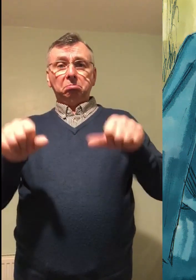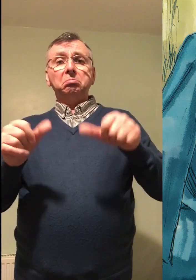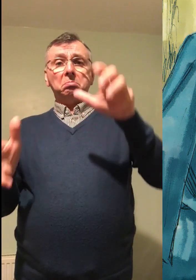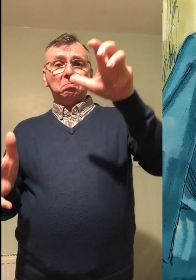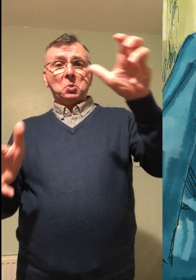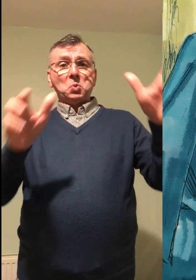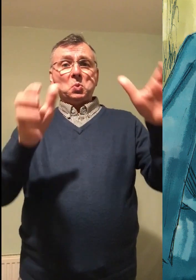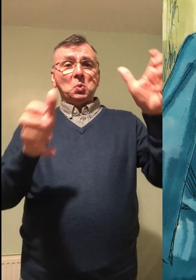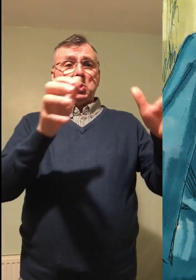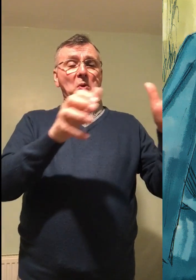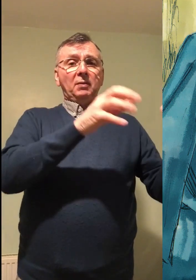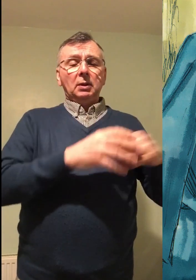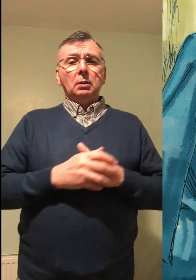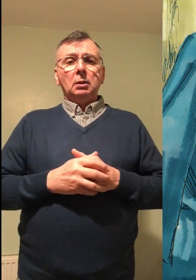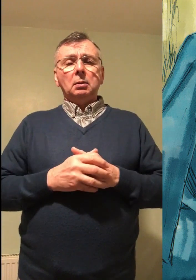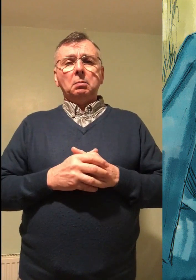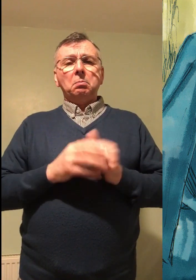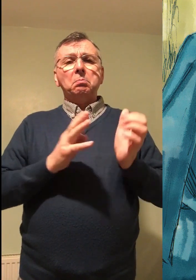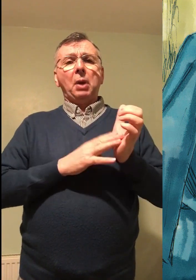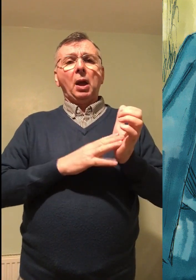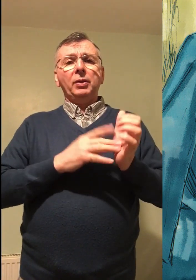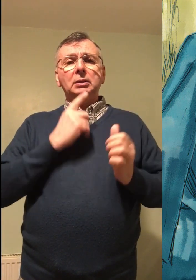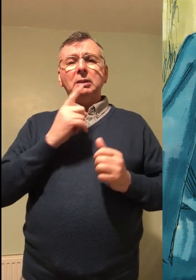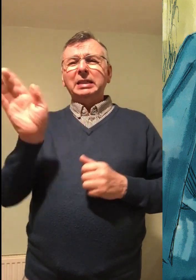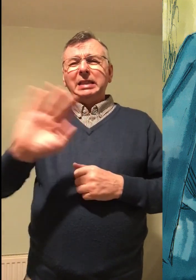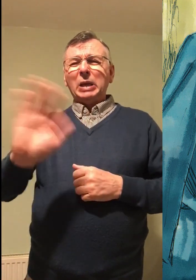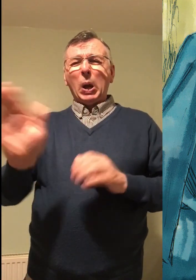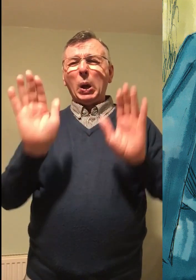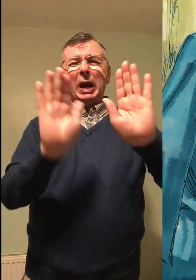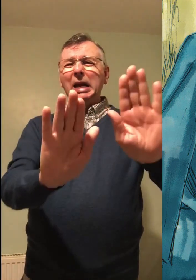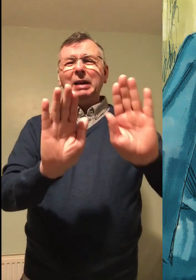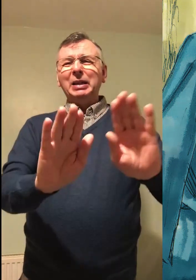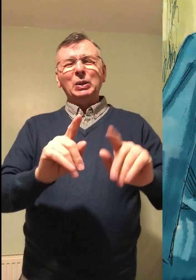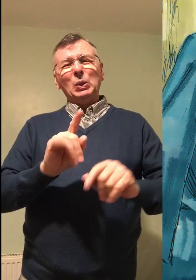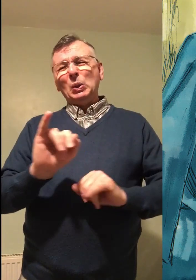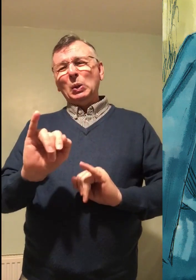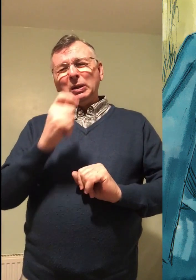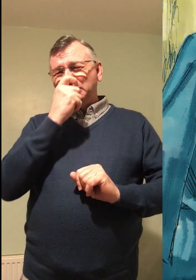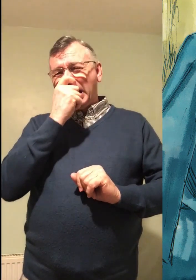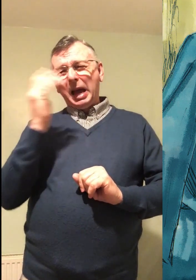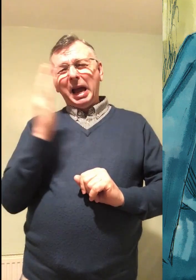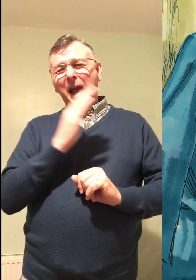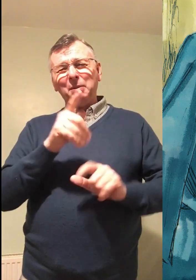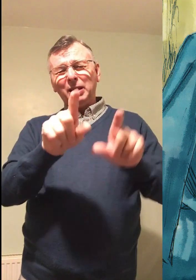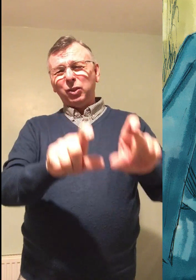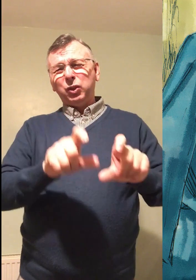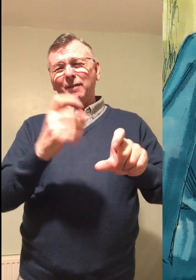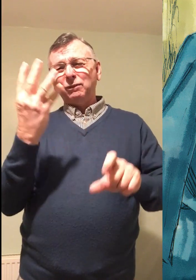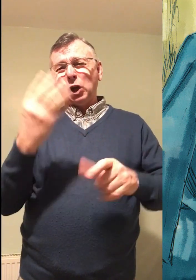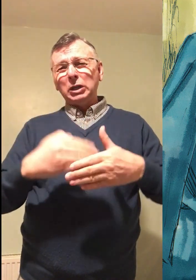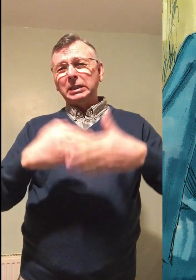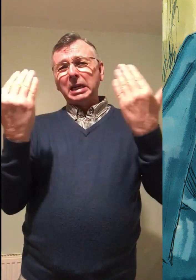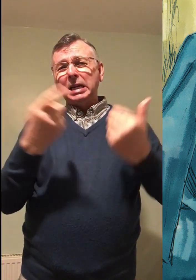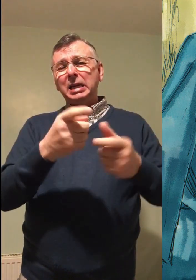said. “But, Lord,” said Martha, the sister of